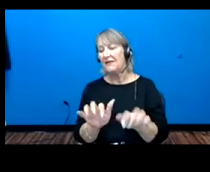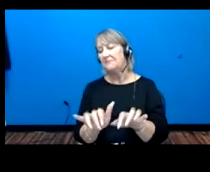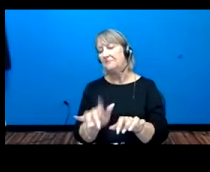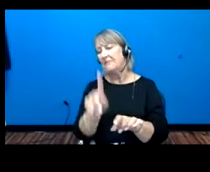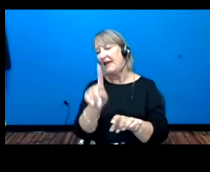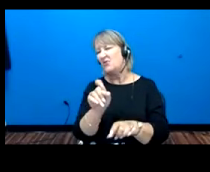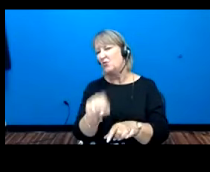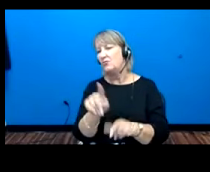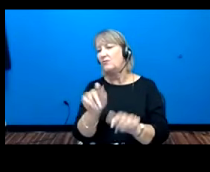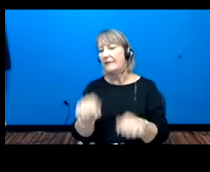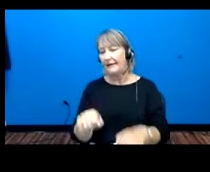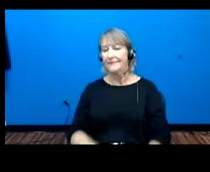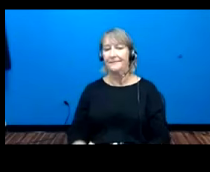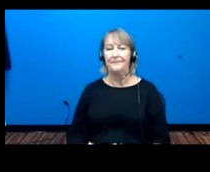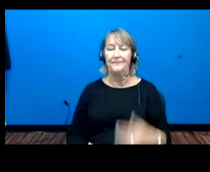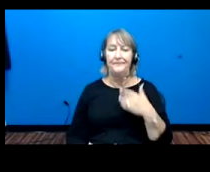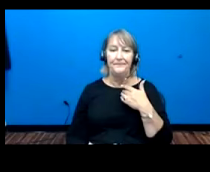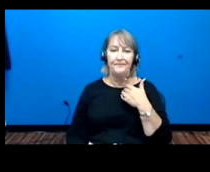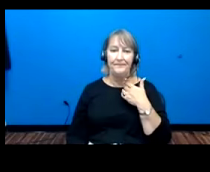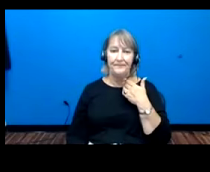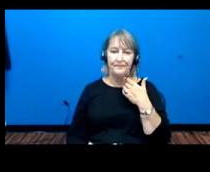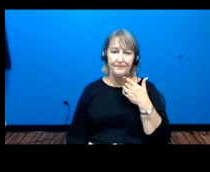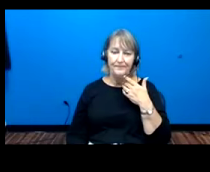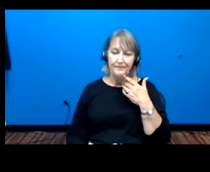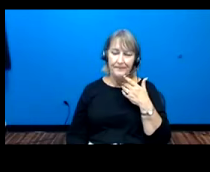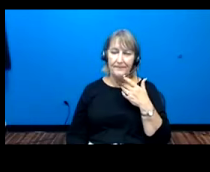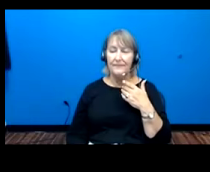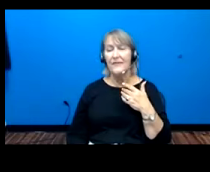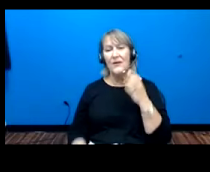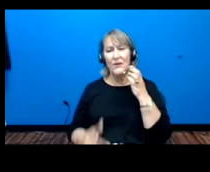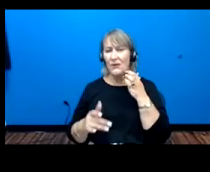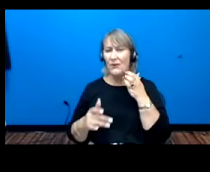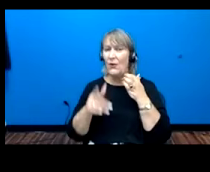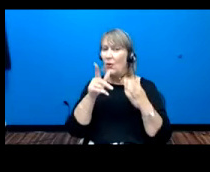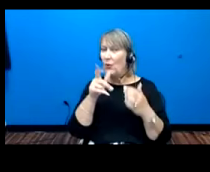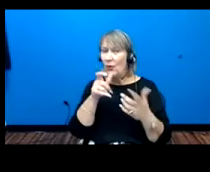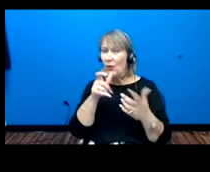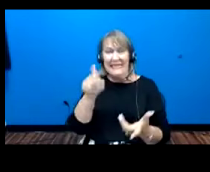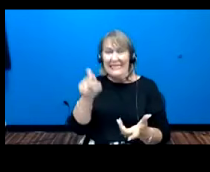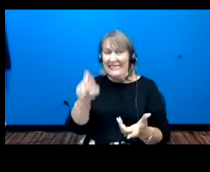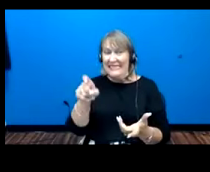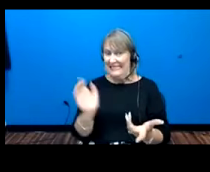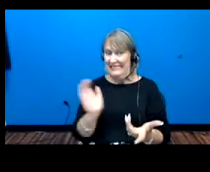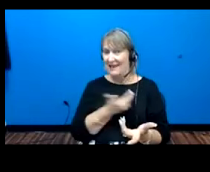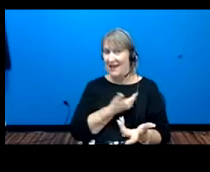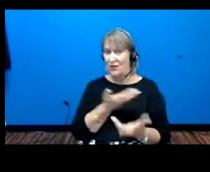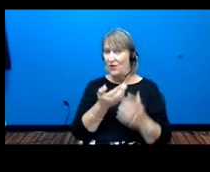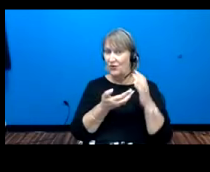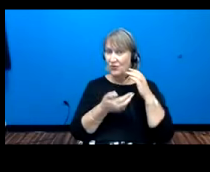Carolyn: So our audiences, you know, who needs these resources? So our specific target audiences,